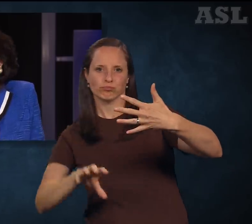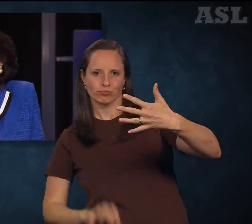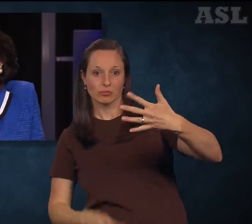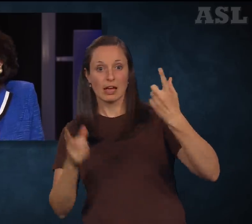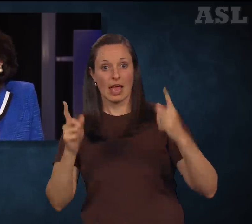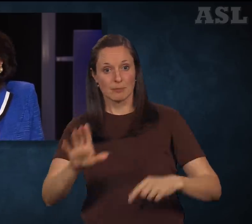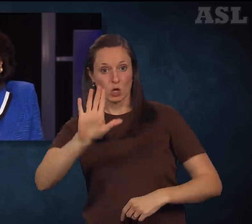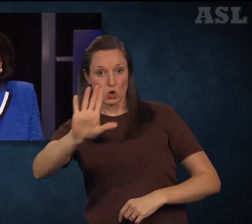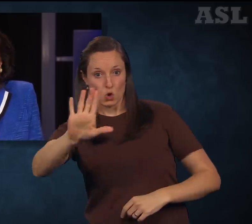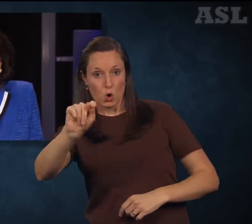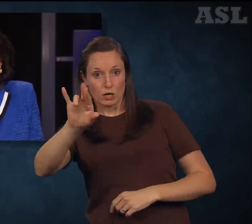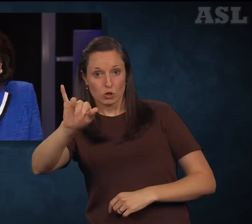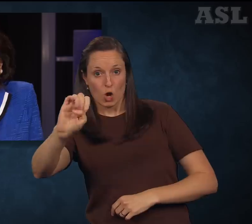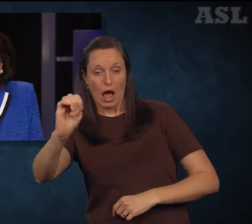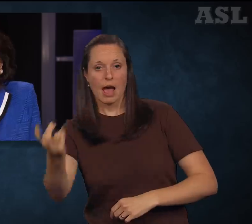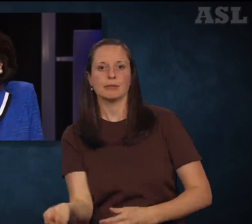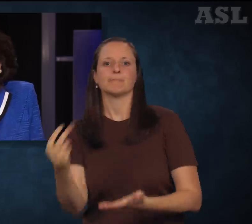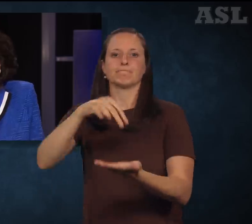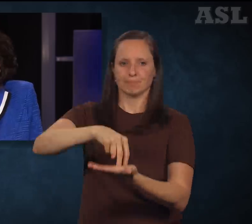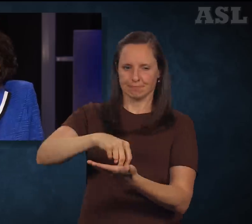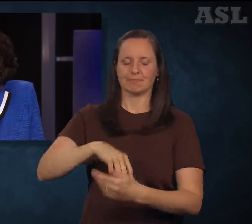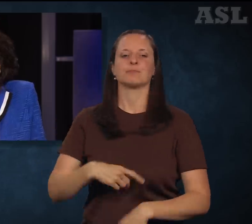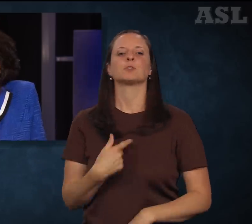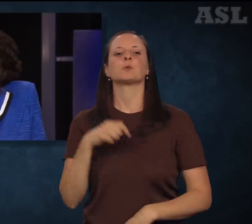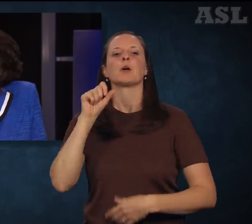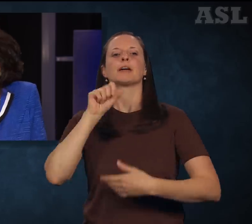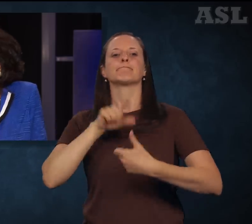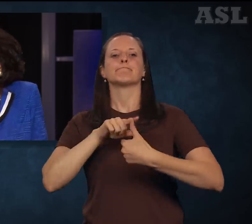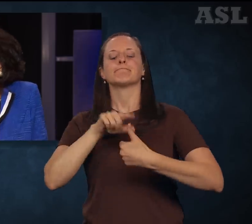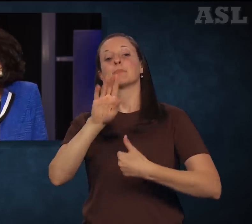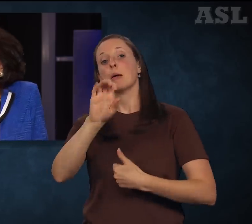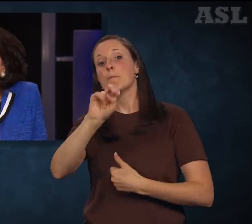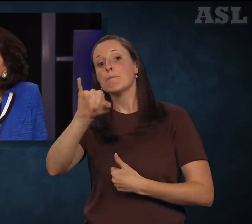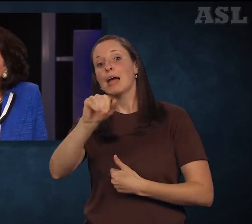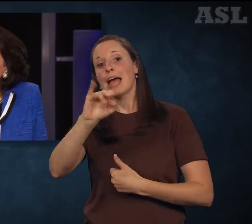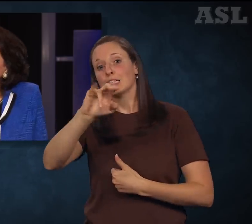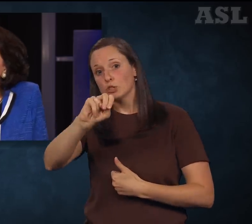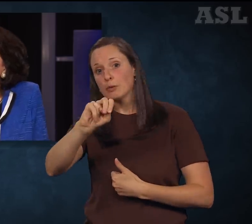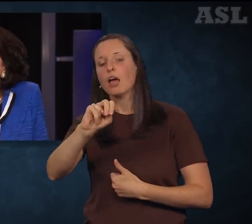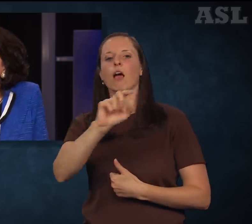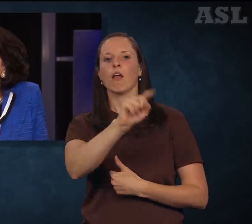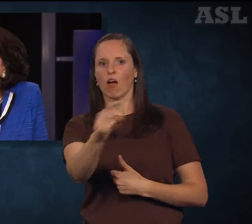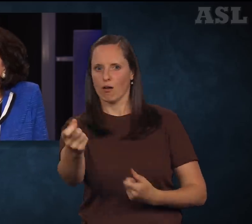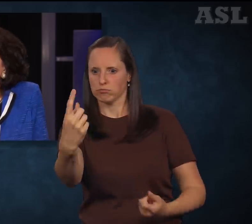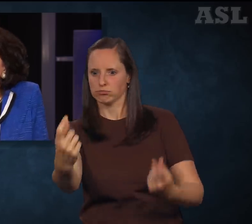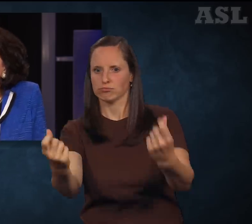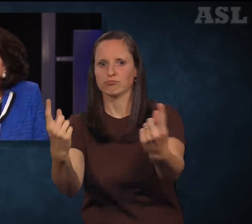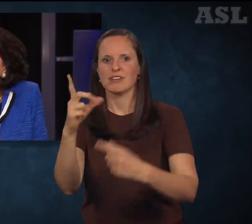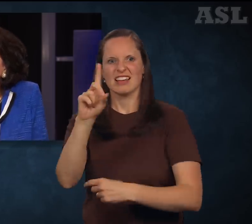"BENJAMIN?" A COUPLE OF WOMEN STOOD. "DAN?" A COUPLE MORE.